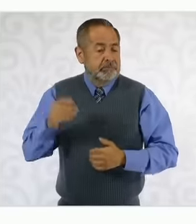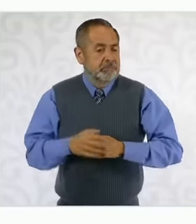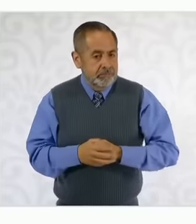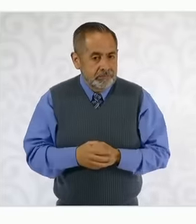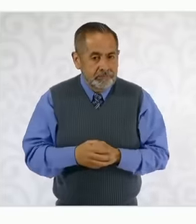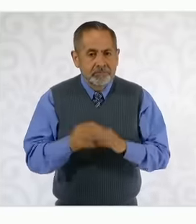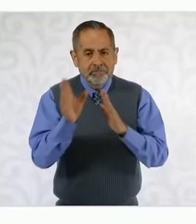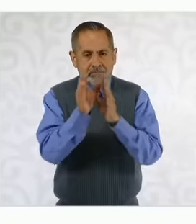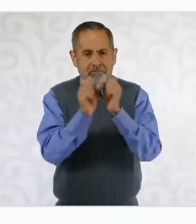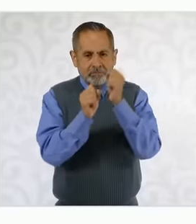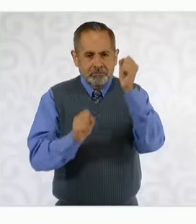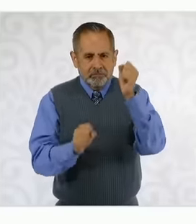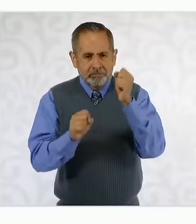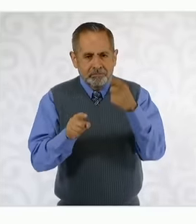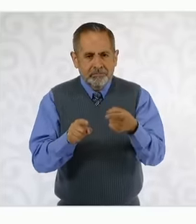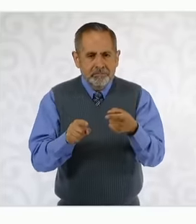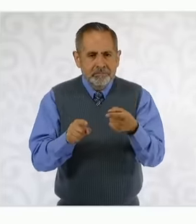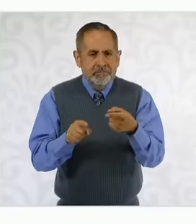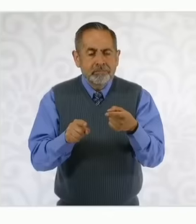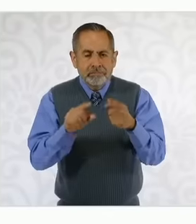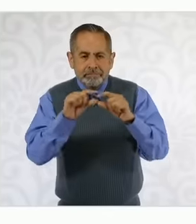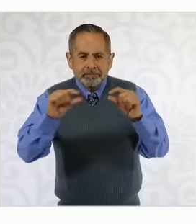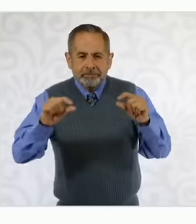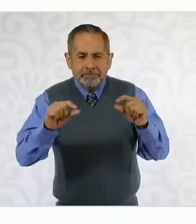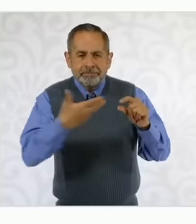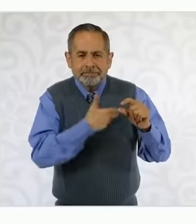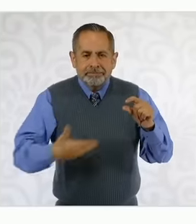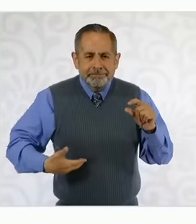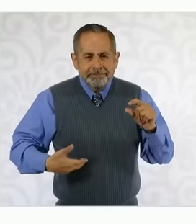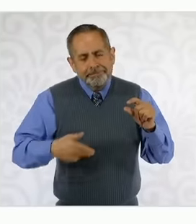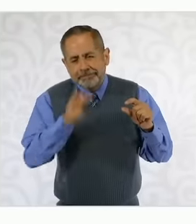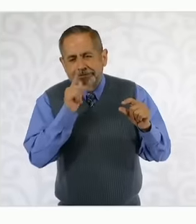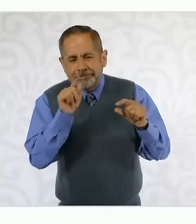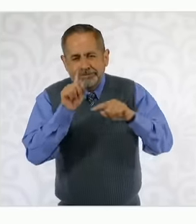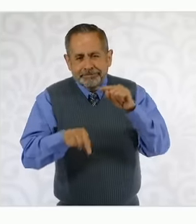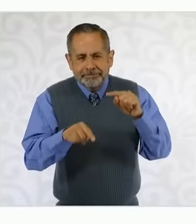be modified because the president must also say the president of the